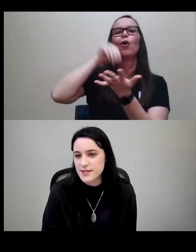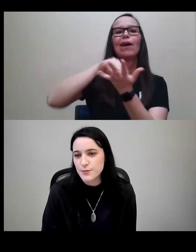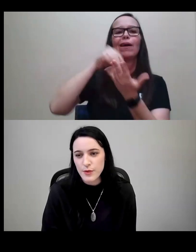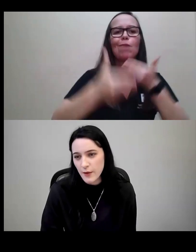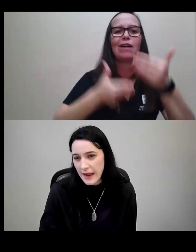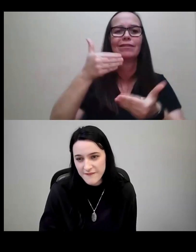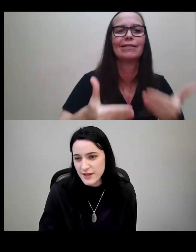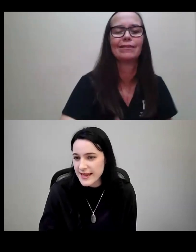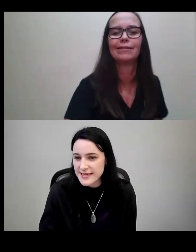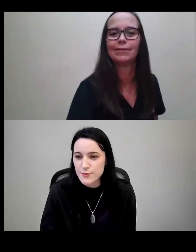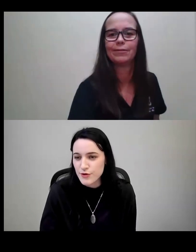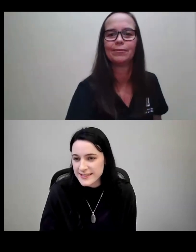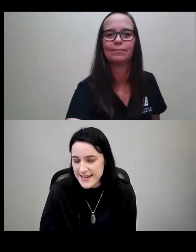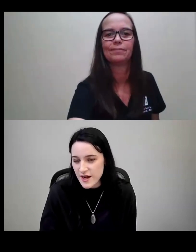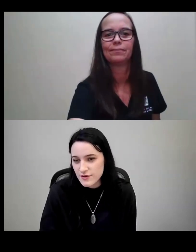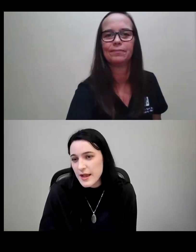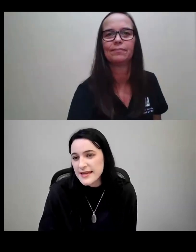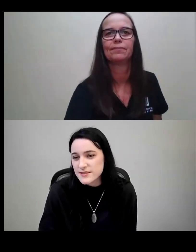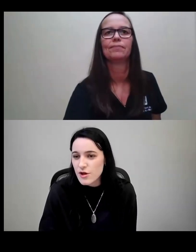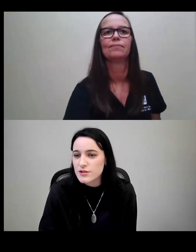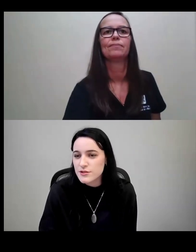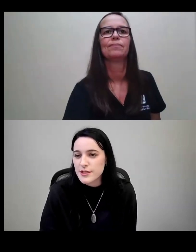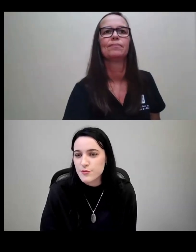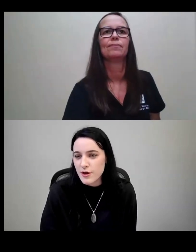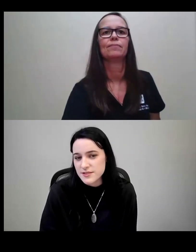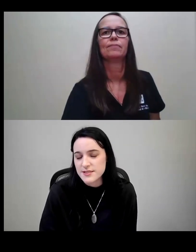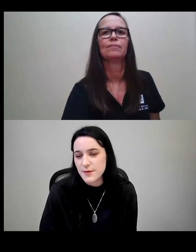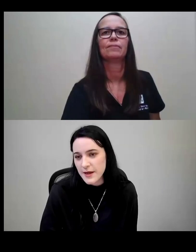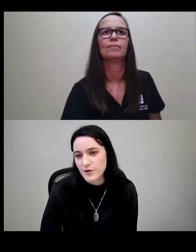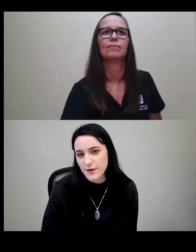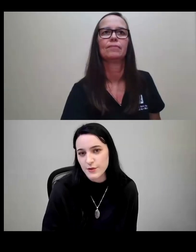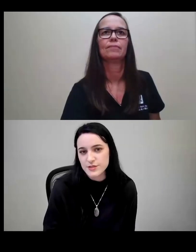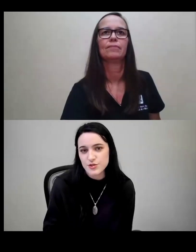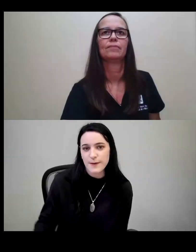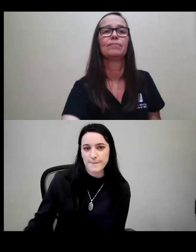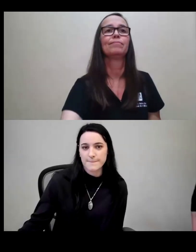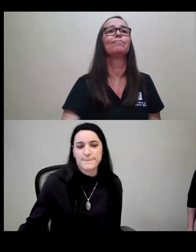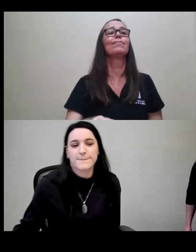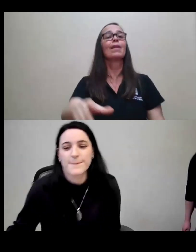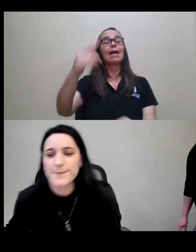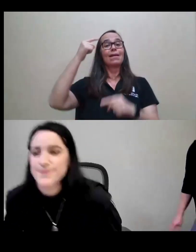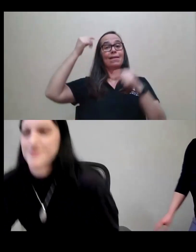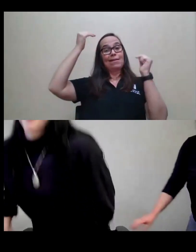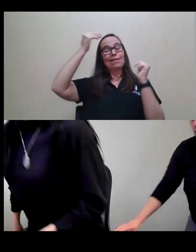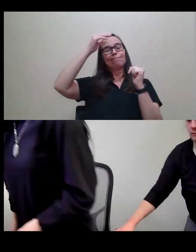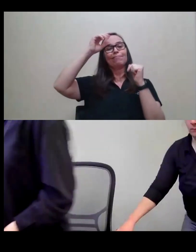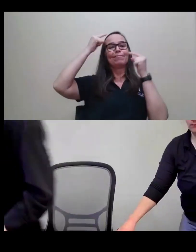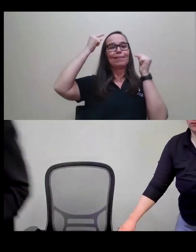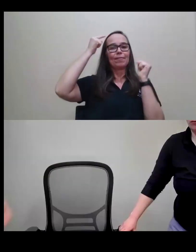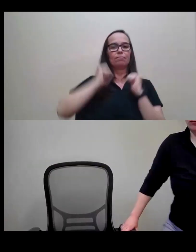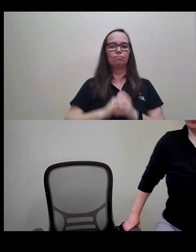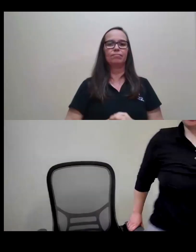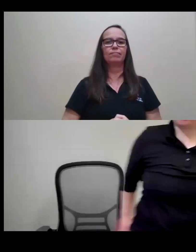I need to feel like I need to break down. It's all a learning process about language.